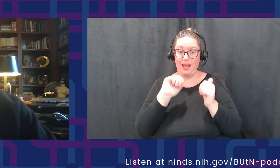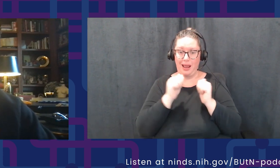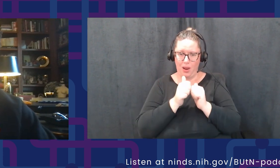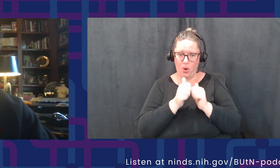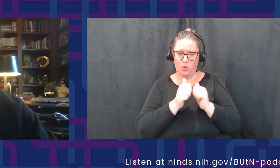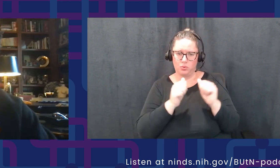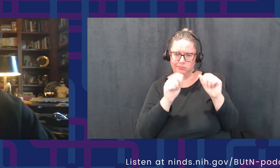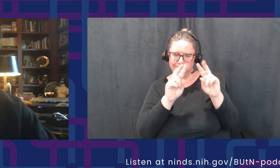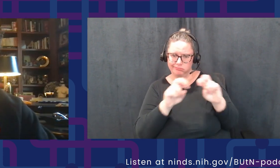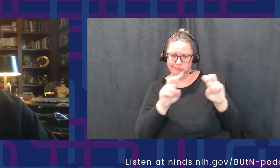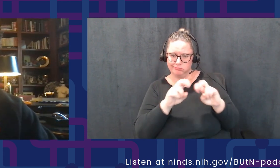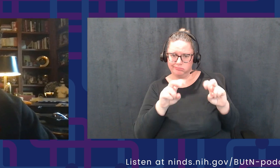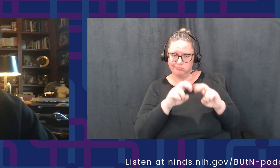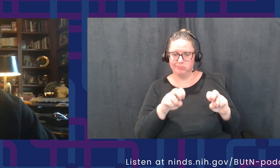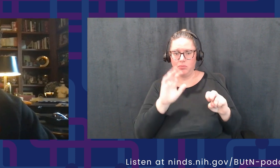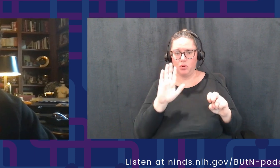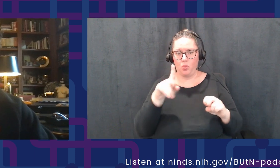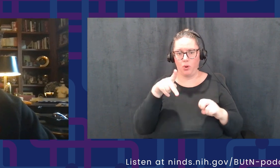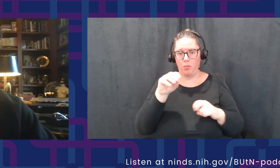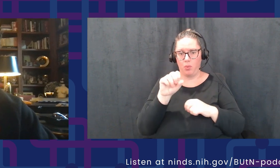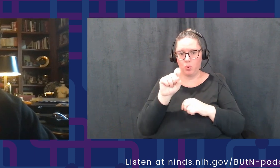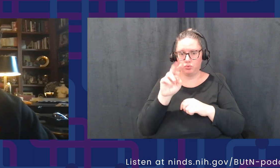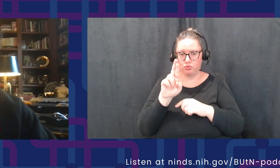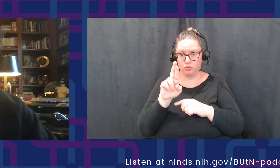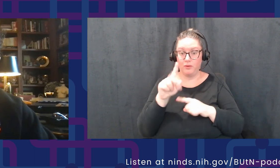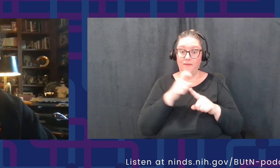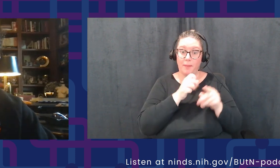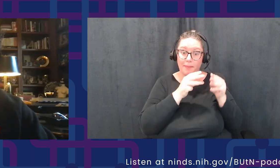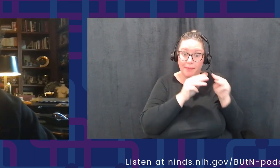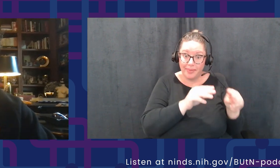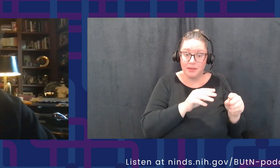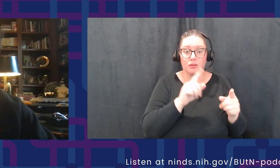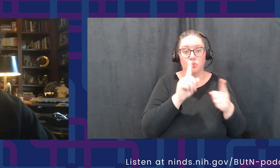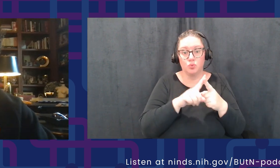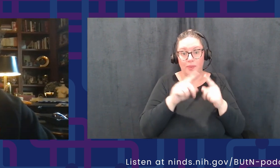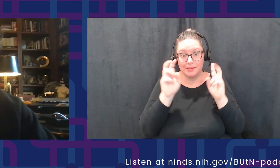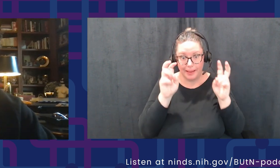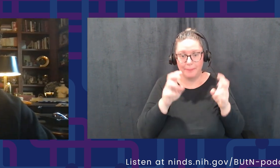how to dissect that poster from the methodology all the way from the title,